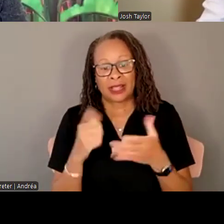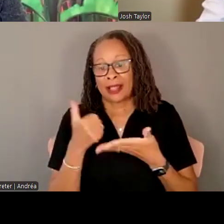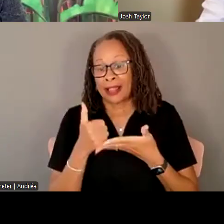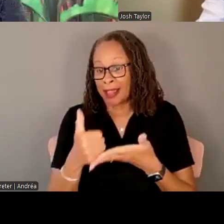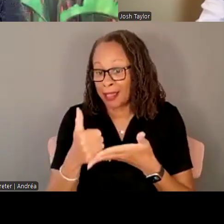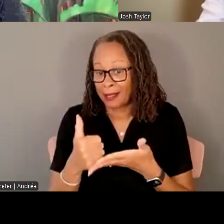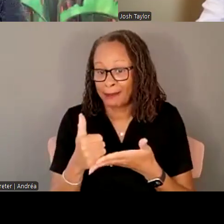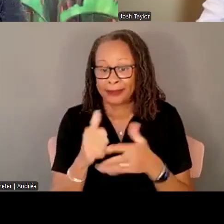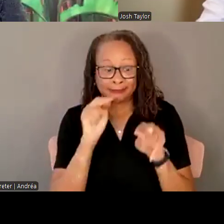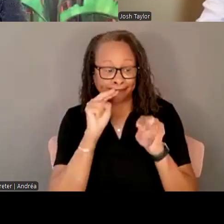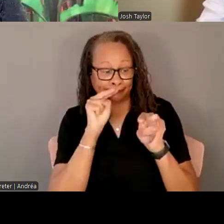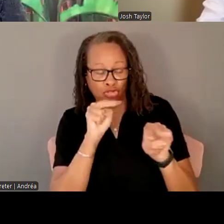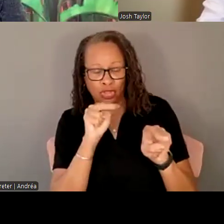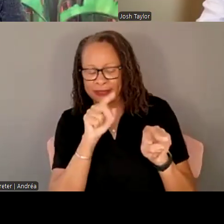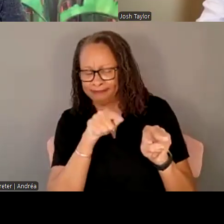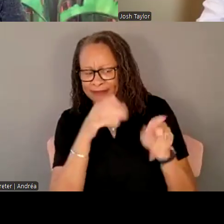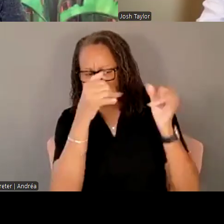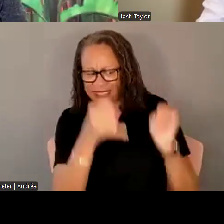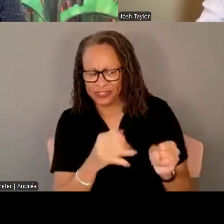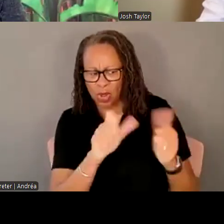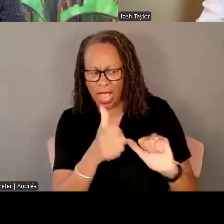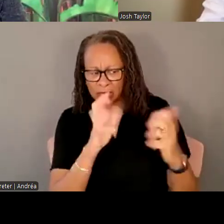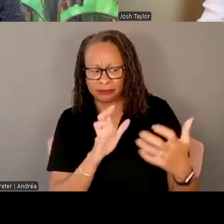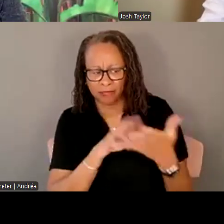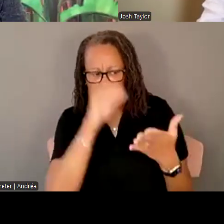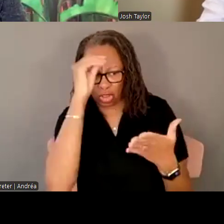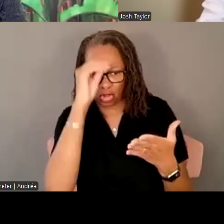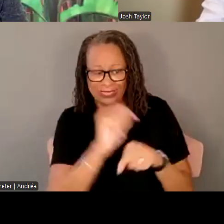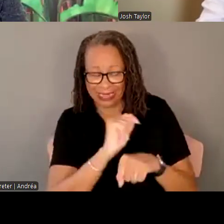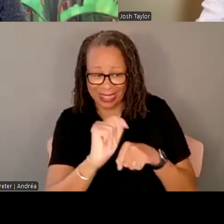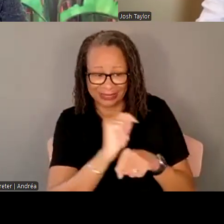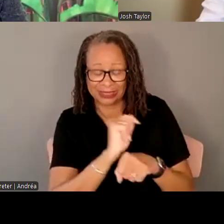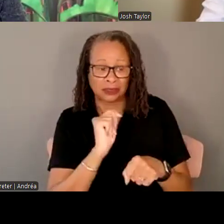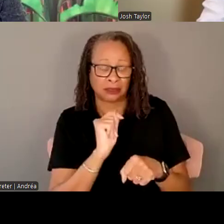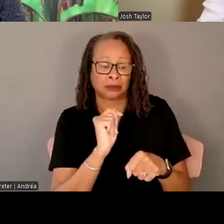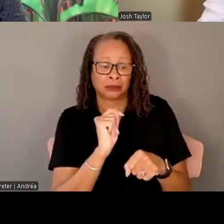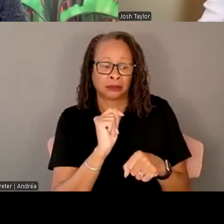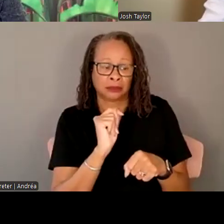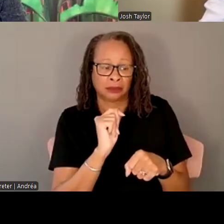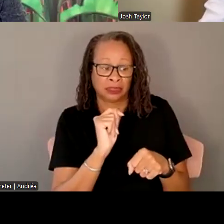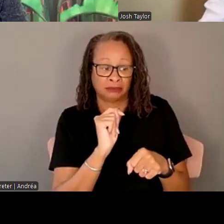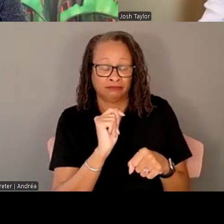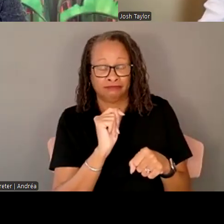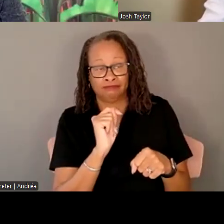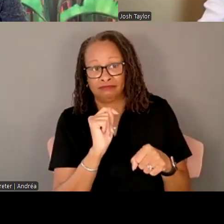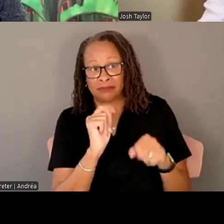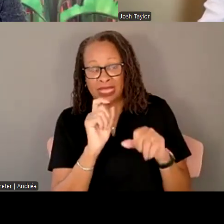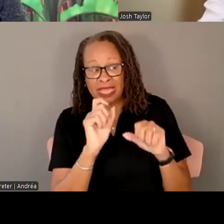at how is this individual best learning tasks and support that process.